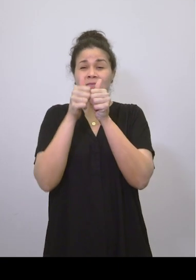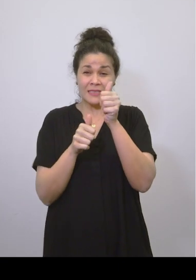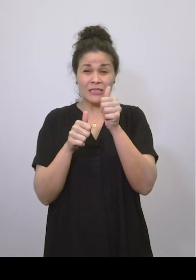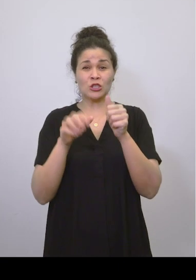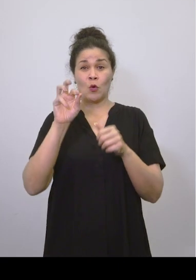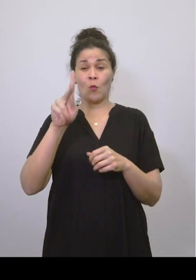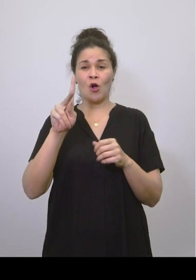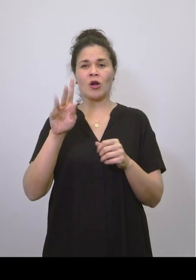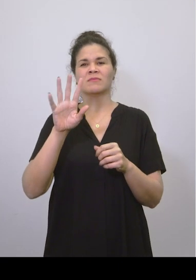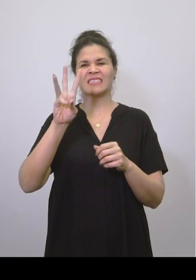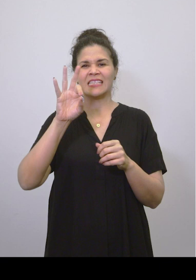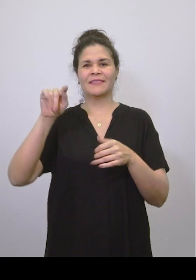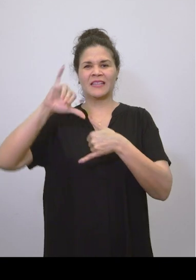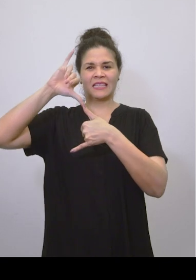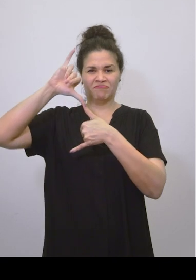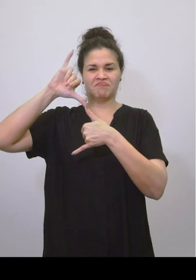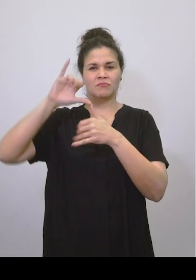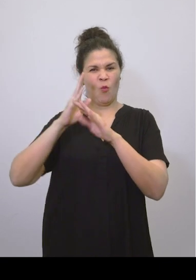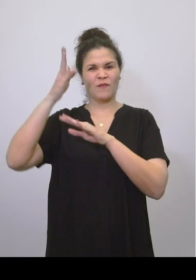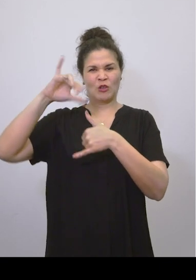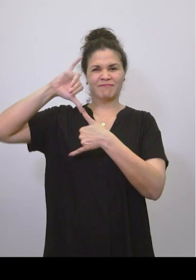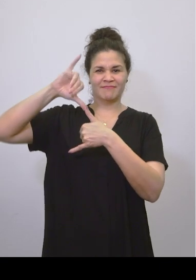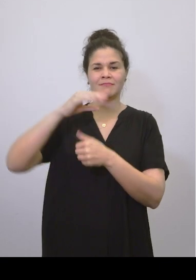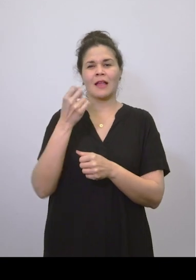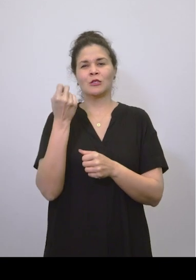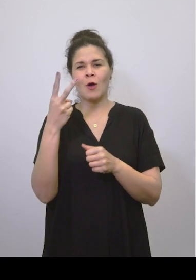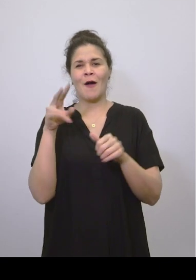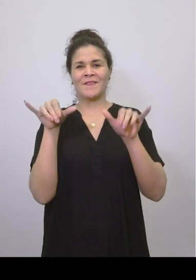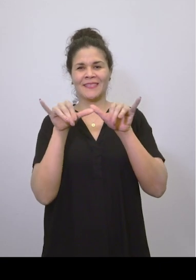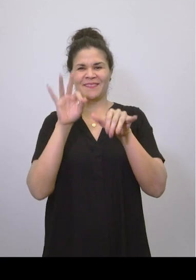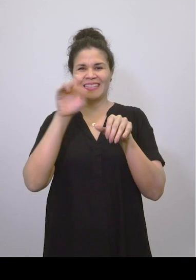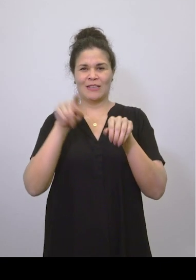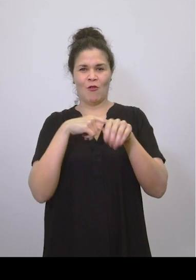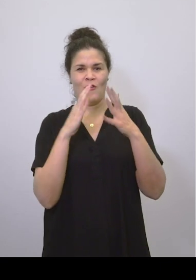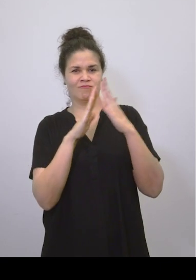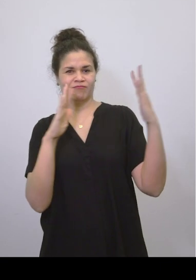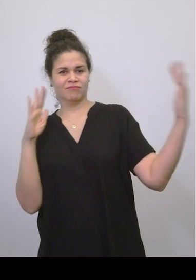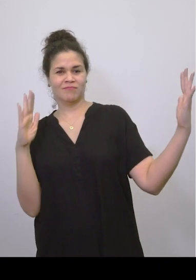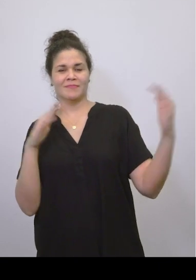Each work is just over 6 feet high by nearly 12 feet long,